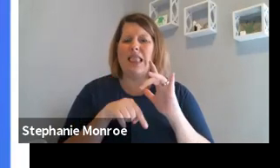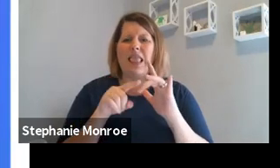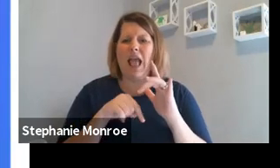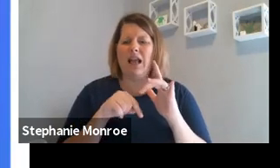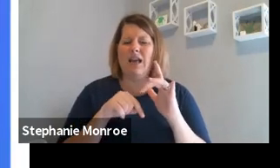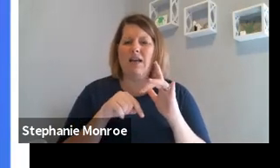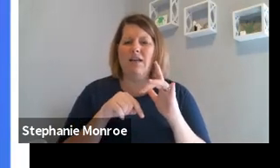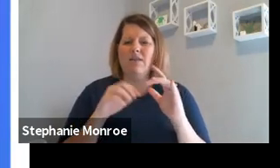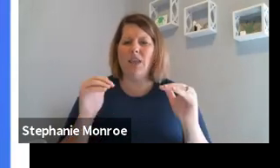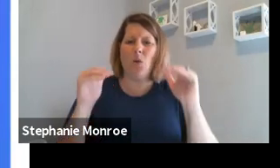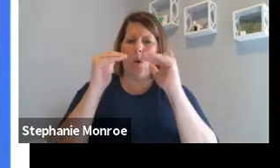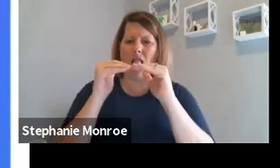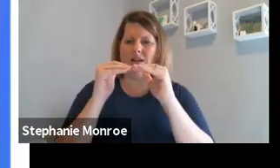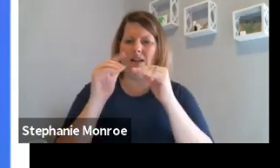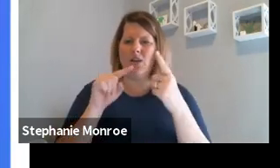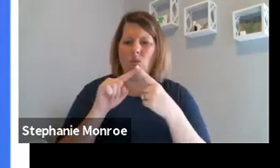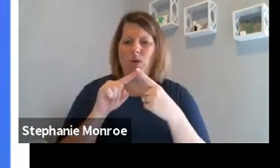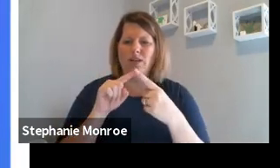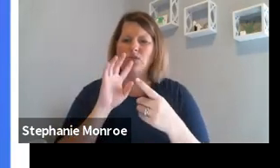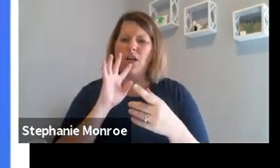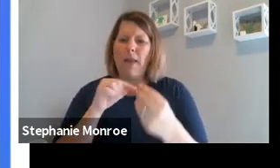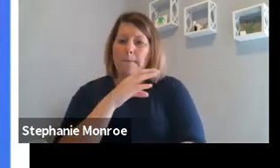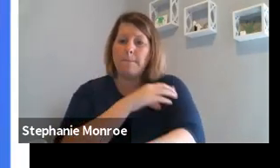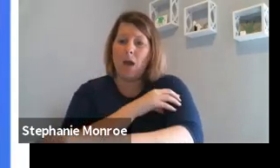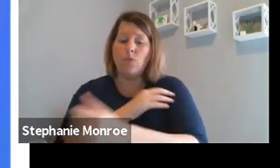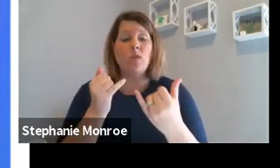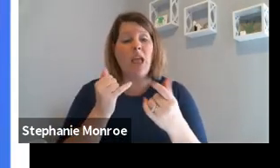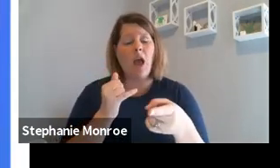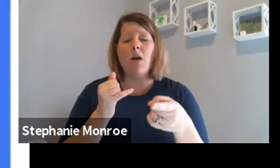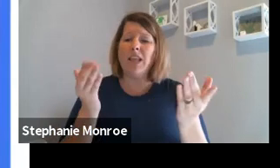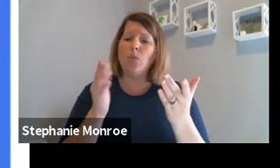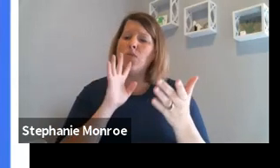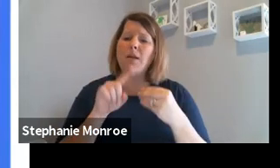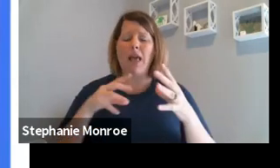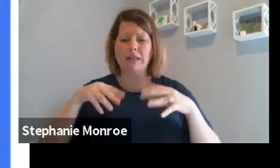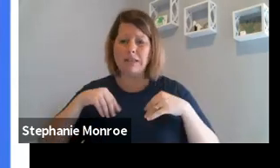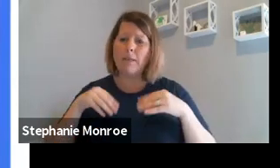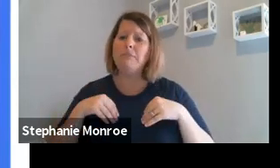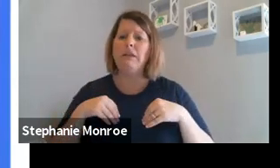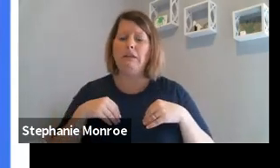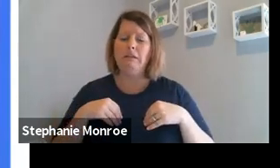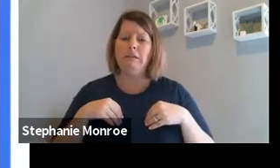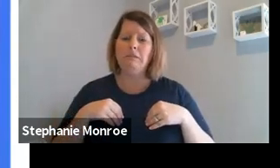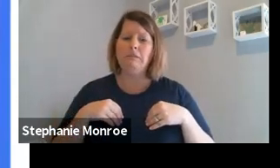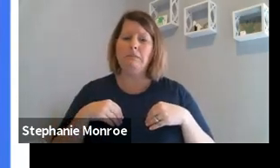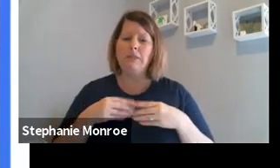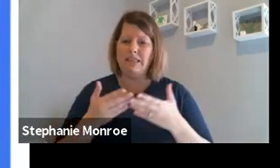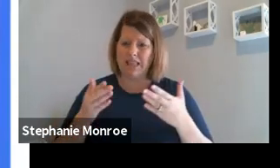there is lack of equality when it comes to power. So, here we're talking about having, accepting the things that need to be changed,